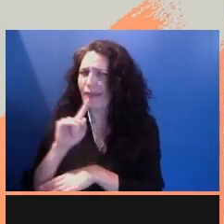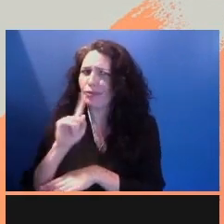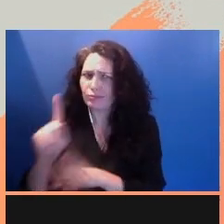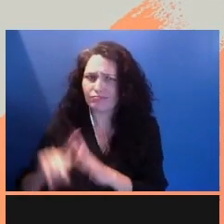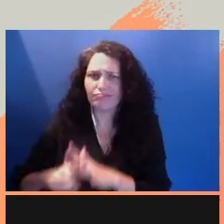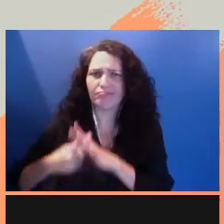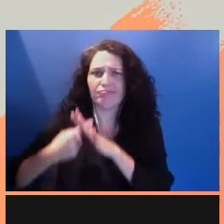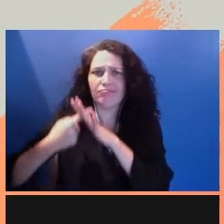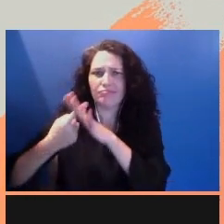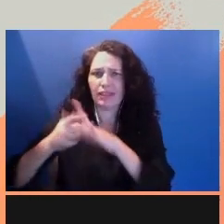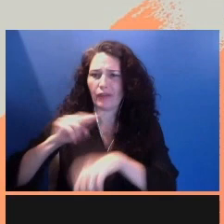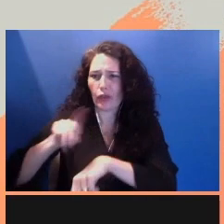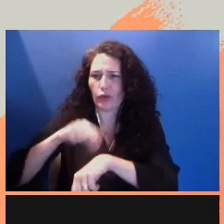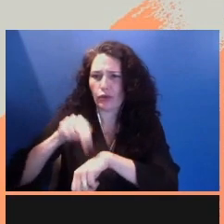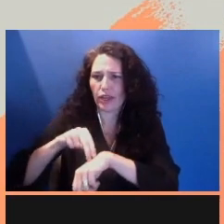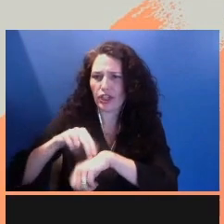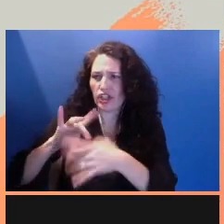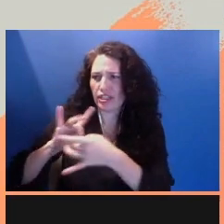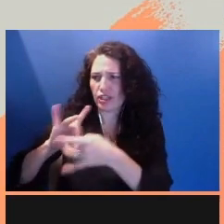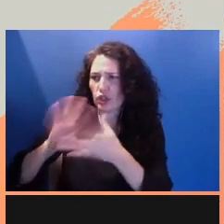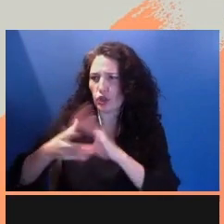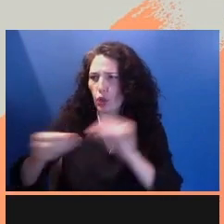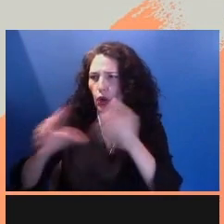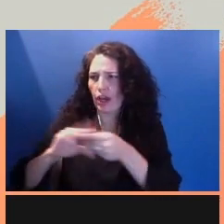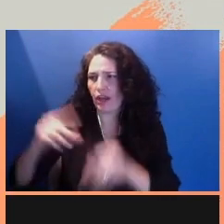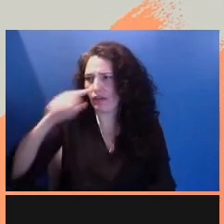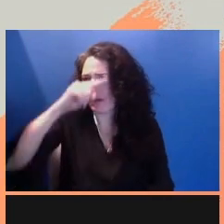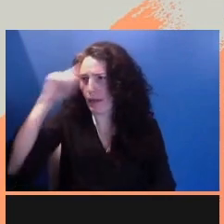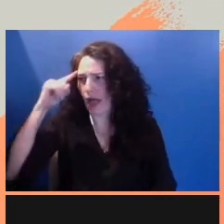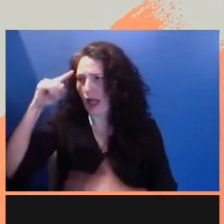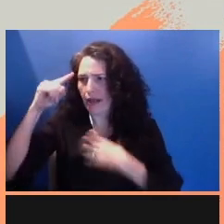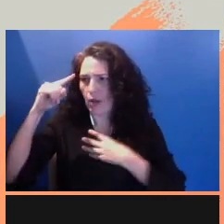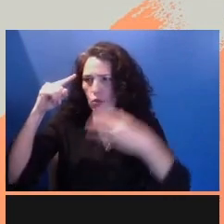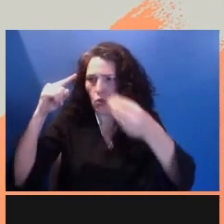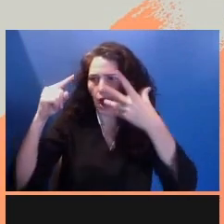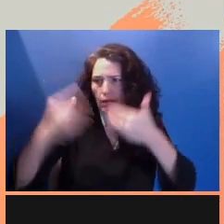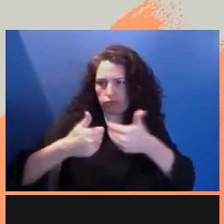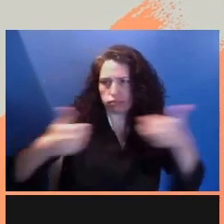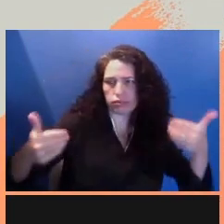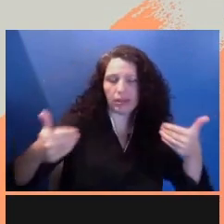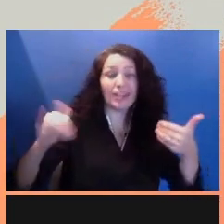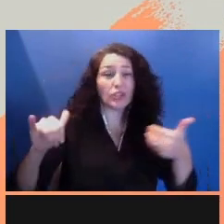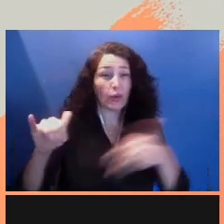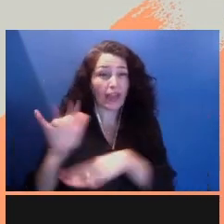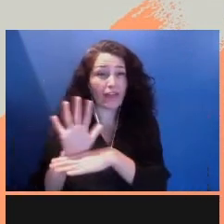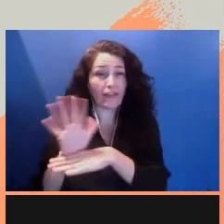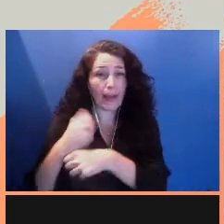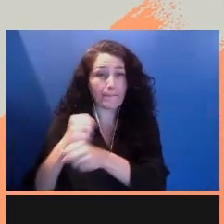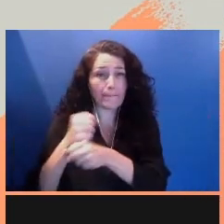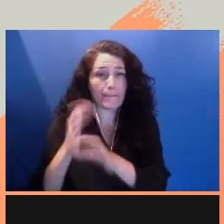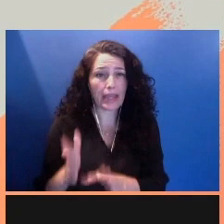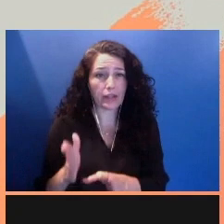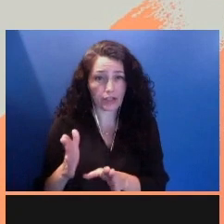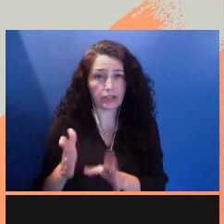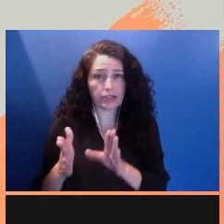as a White and Black story. Filmmakers tell a cultural story to itself.